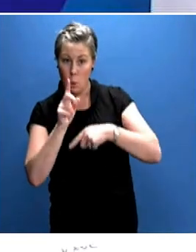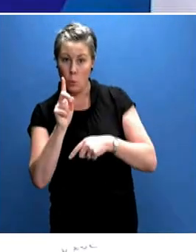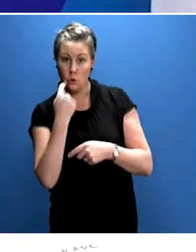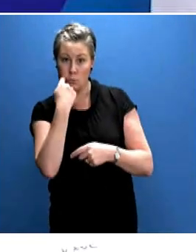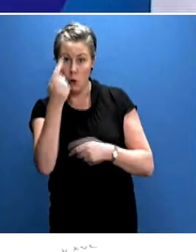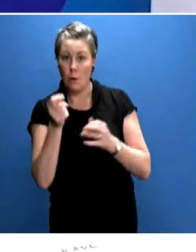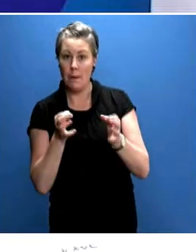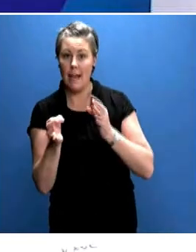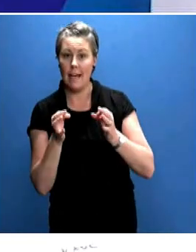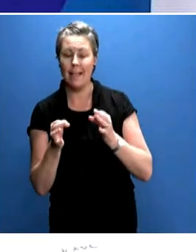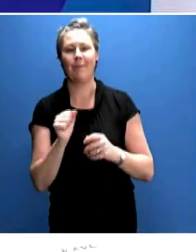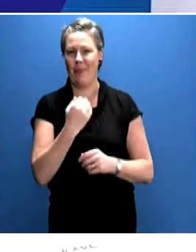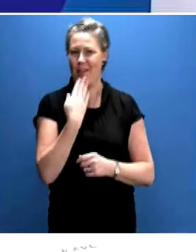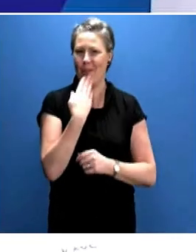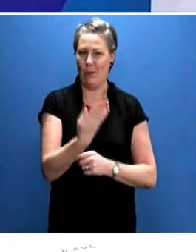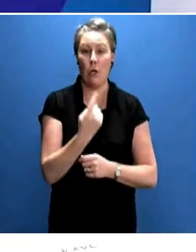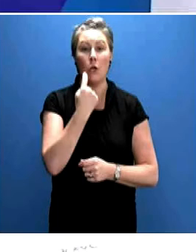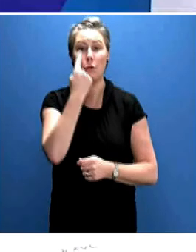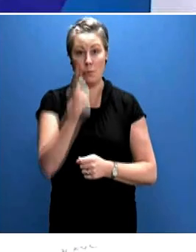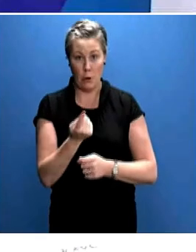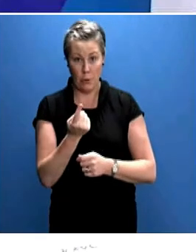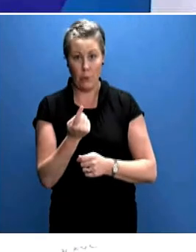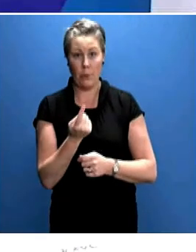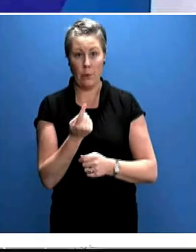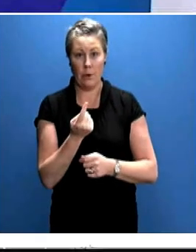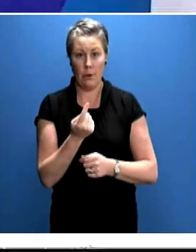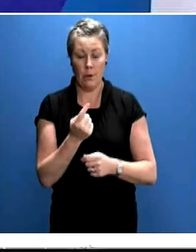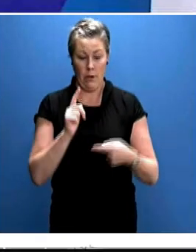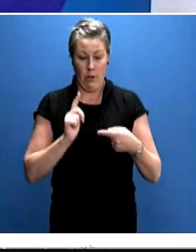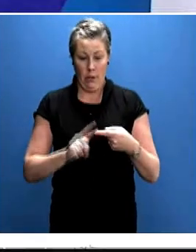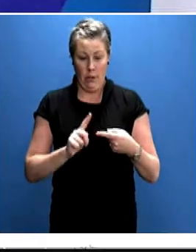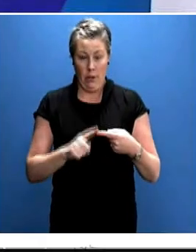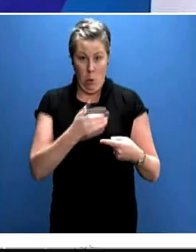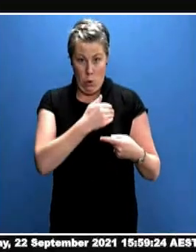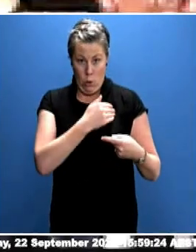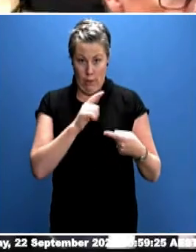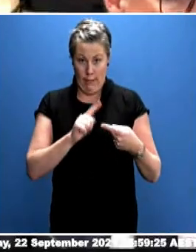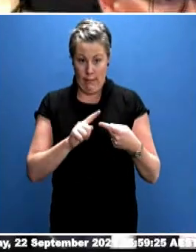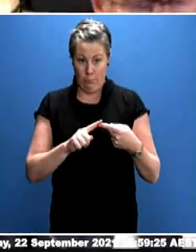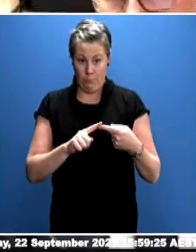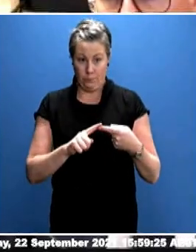Yes, thank you, Chair. Tomorrow we will have in the morning a continuation of the focus